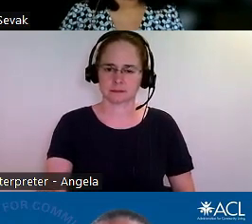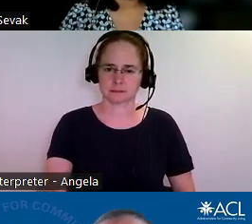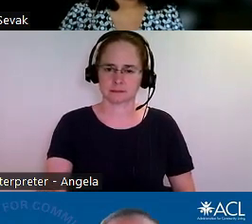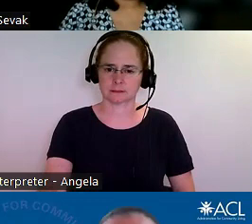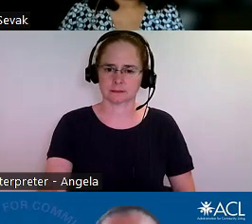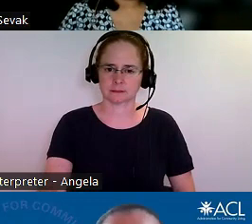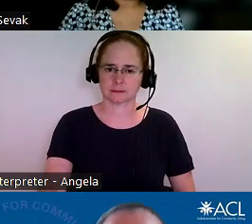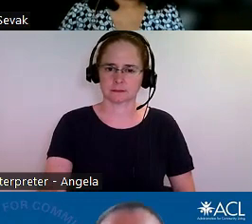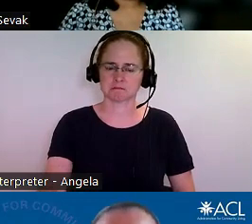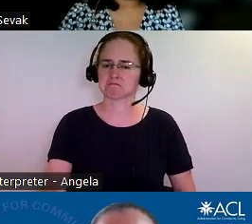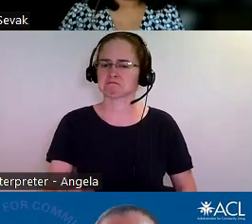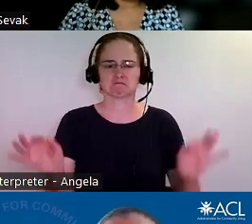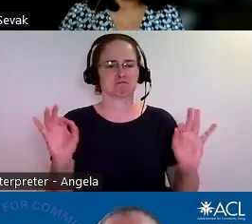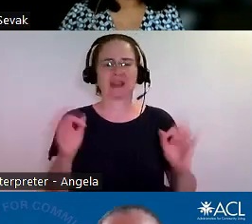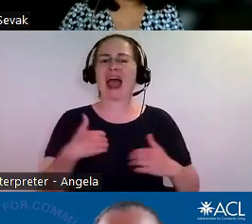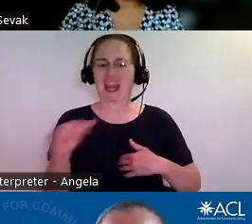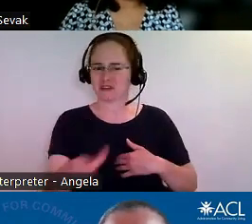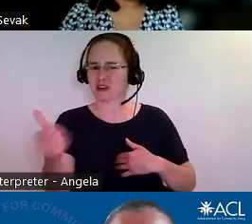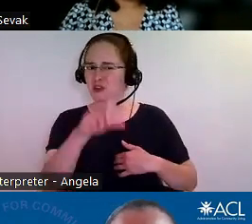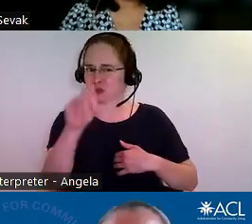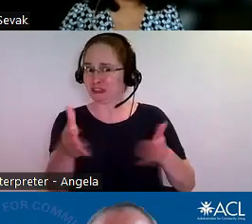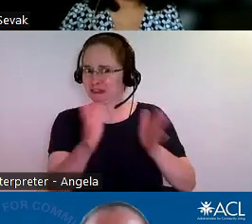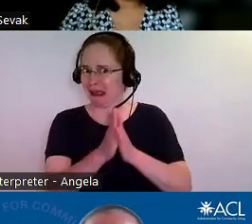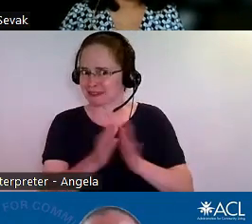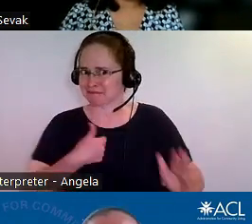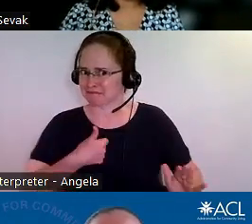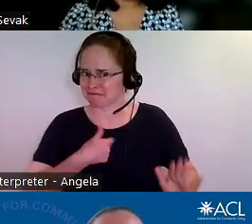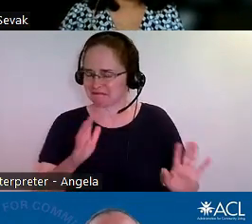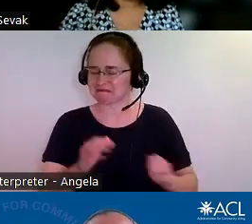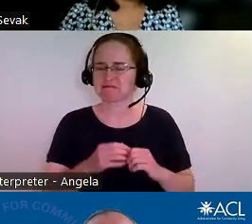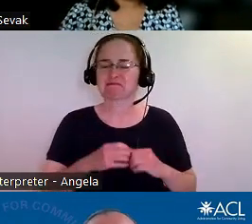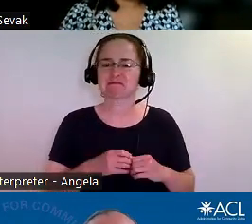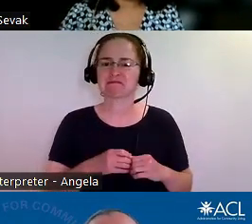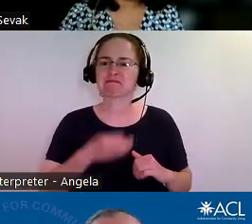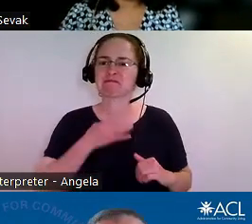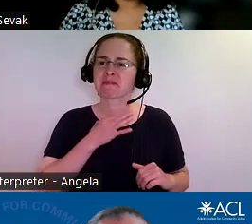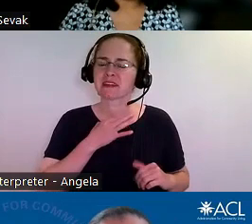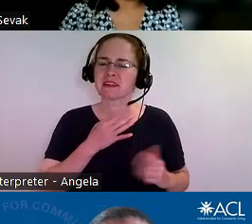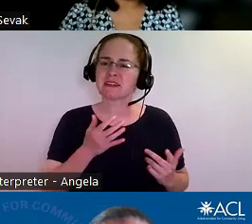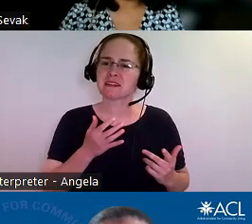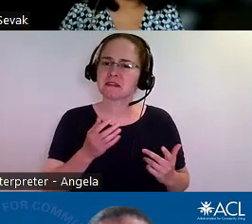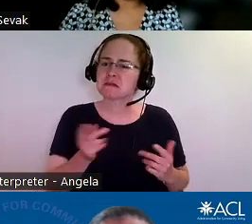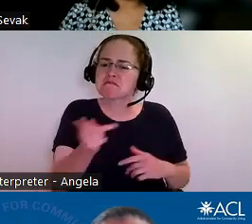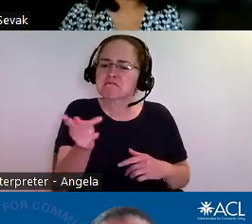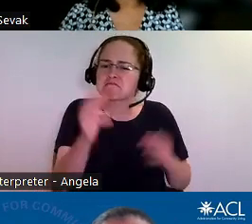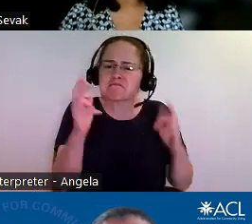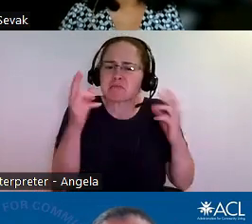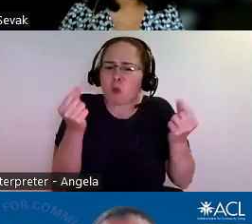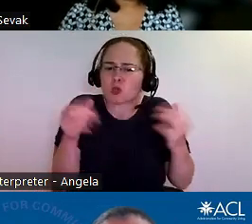Well, don't worry. I've got another one for you. Where do you hope to go next? Like in terms of